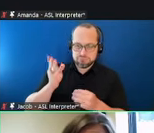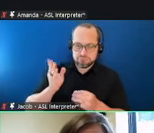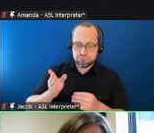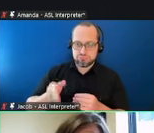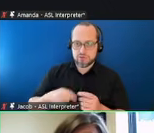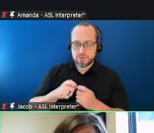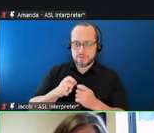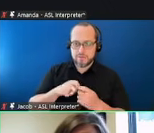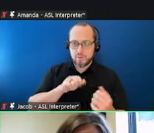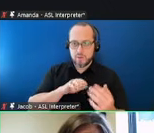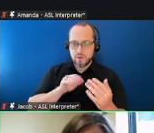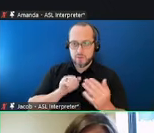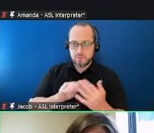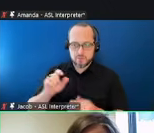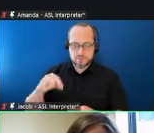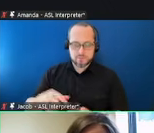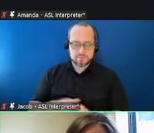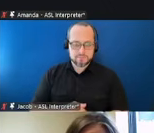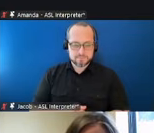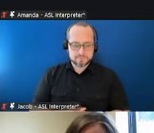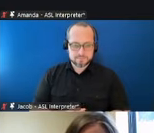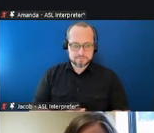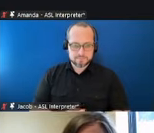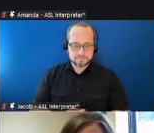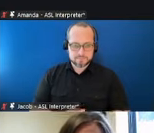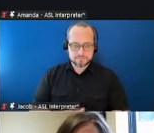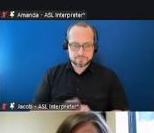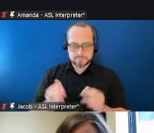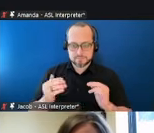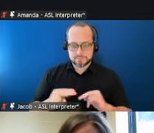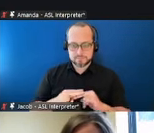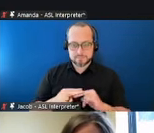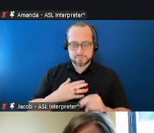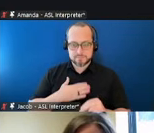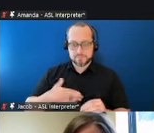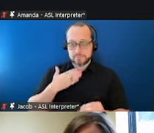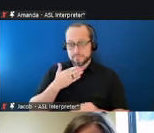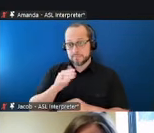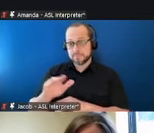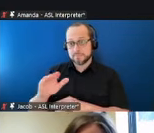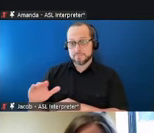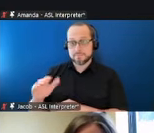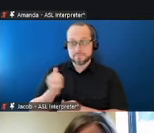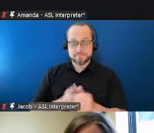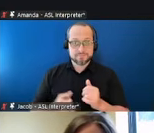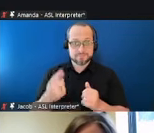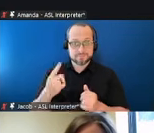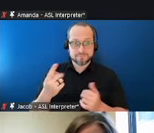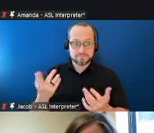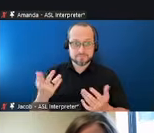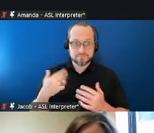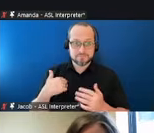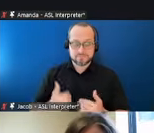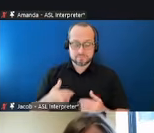approaching RSTP. Next slide, please. Good afternoon, everyone. And I am Tina Dixon. I'm